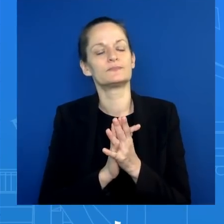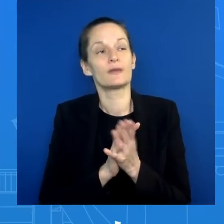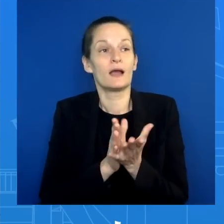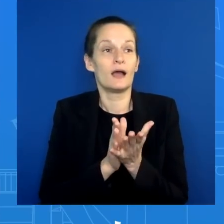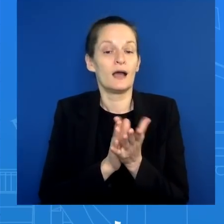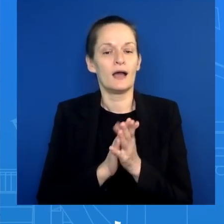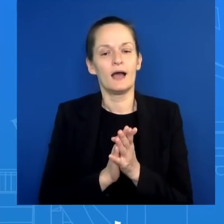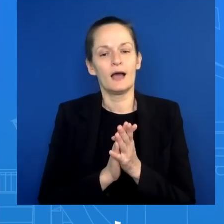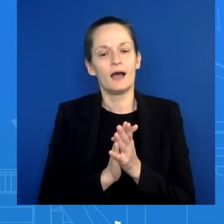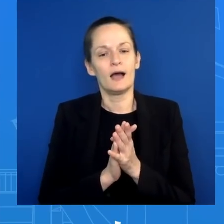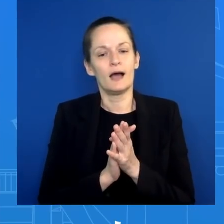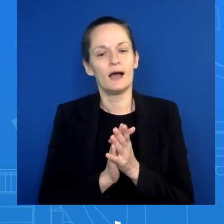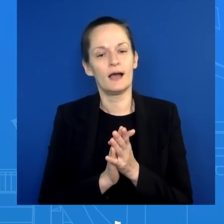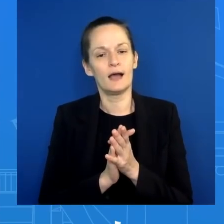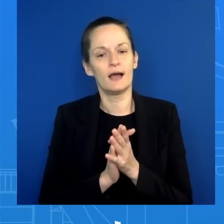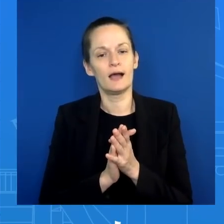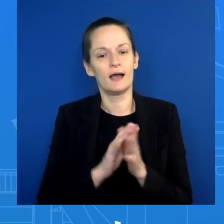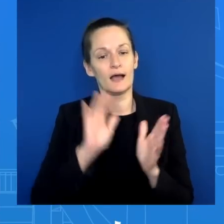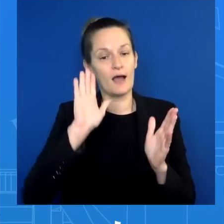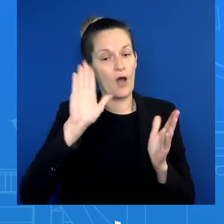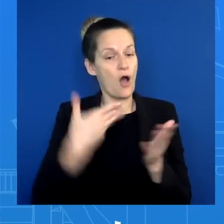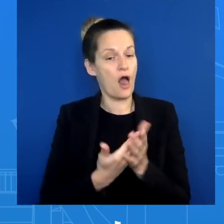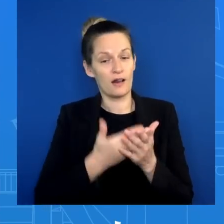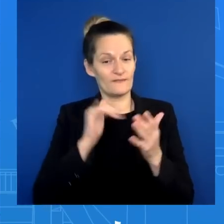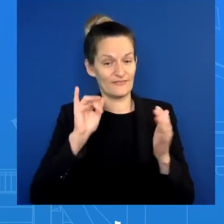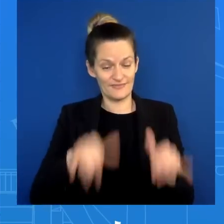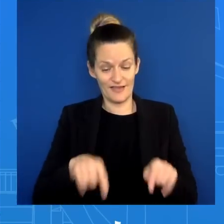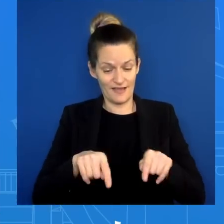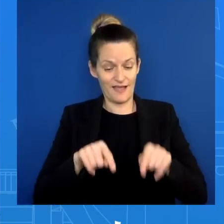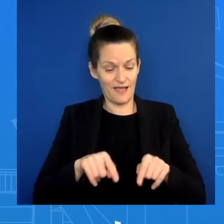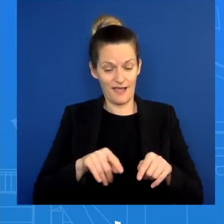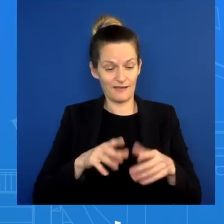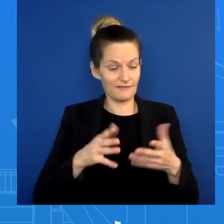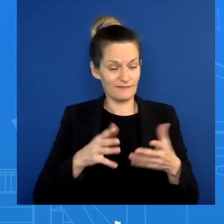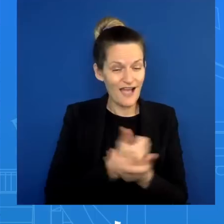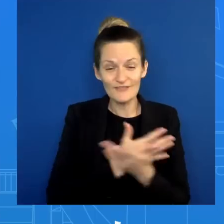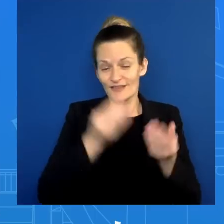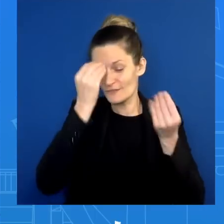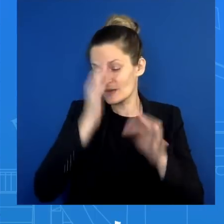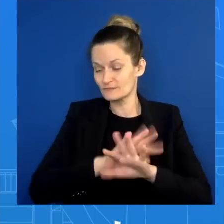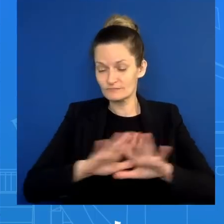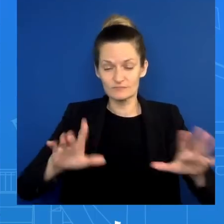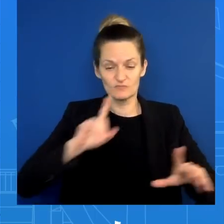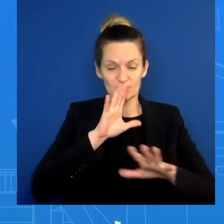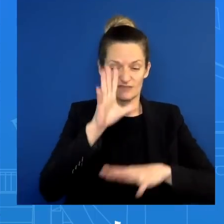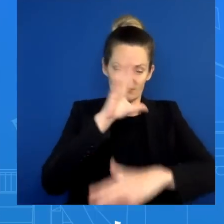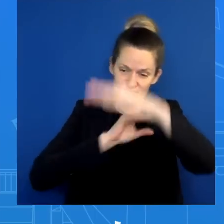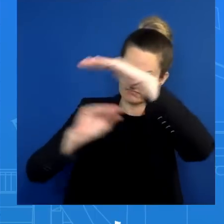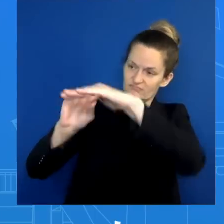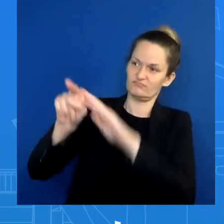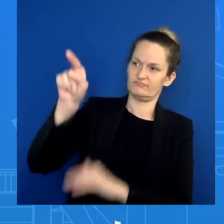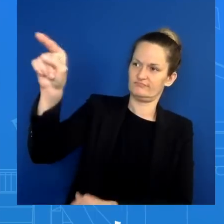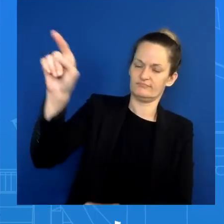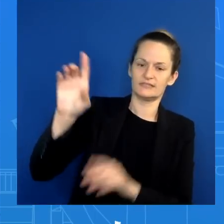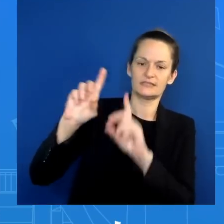I don't have any more to speak on to that. Just kind of relay back to what the ambassador said yesterday.